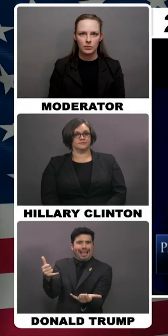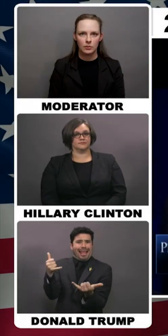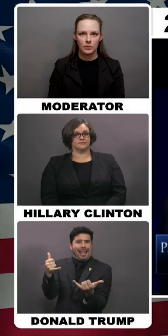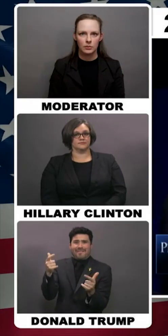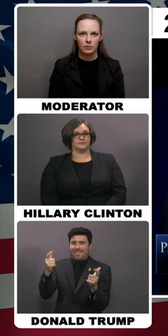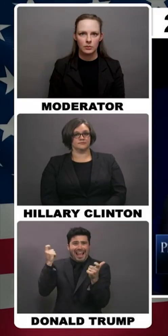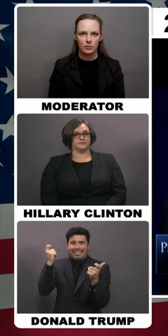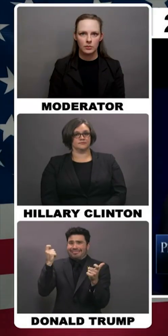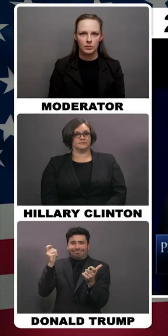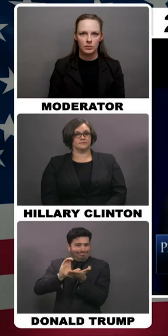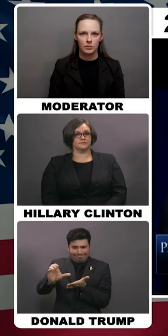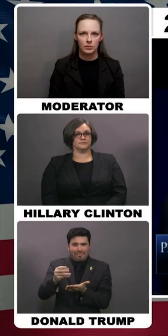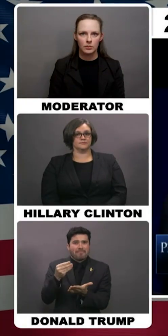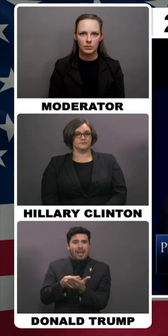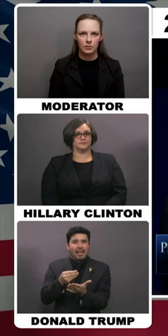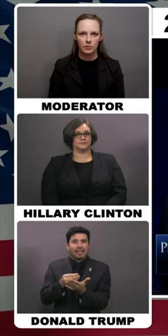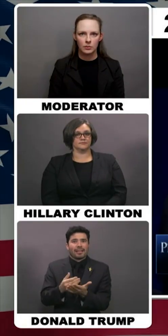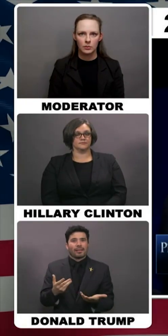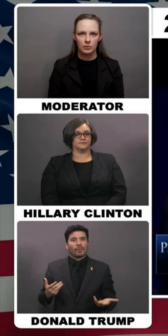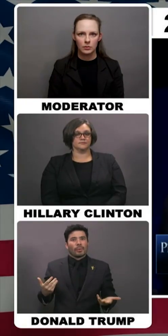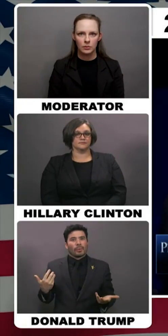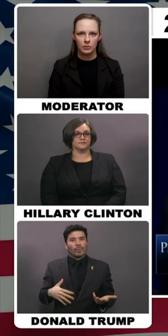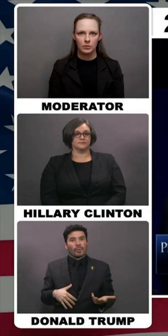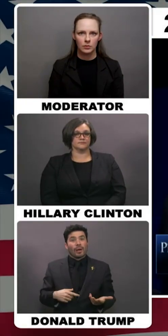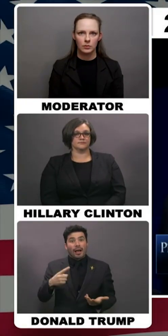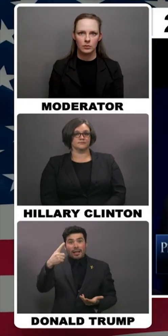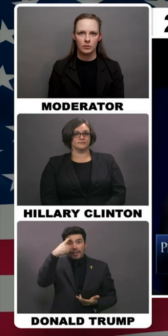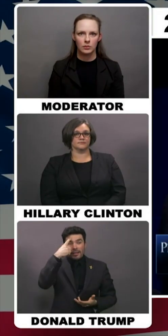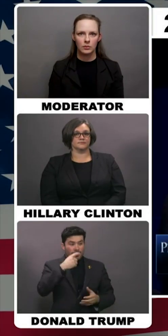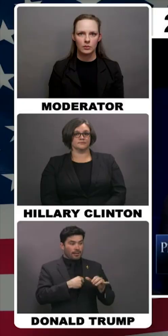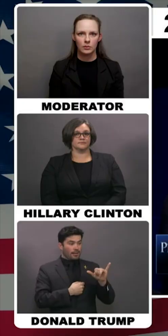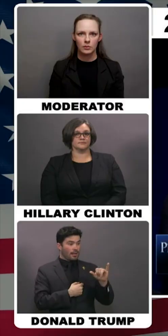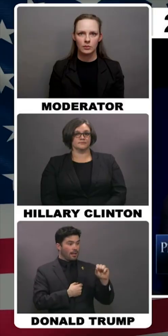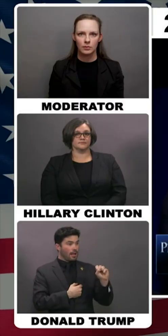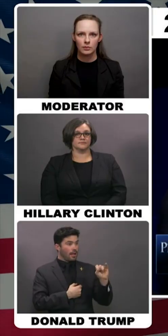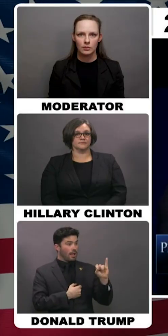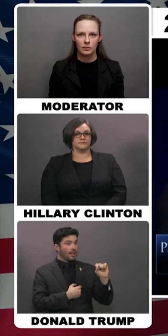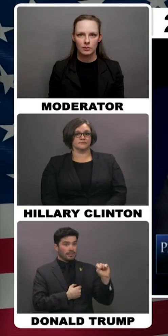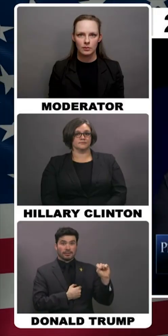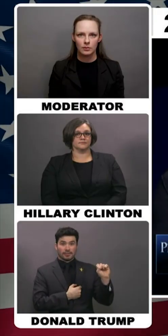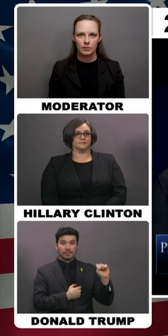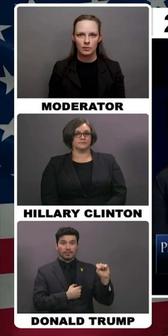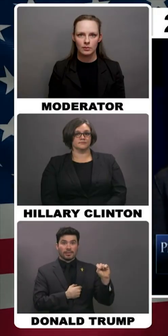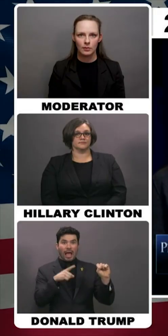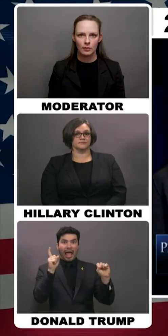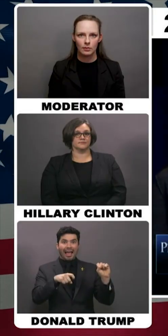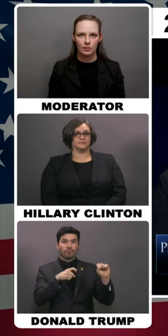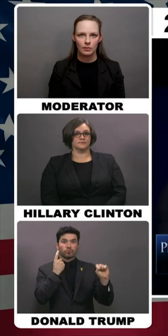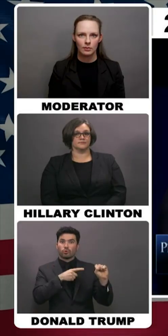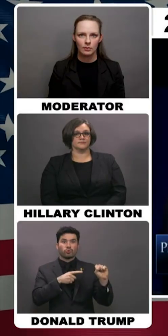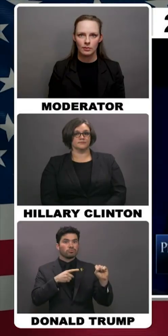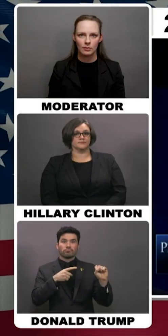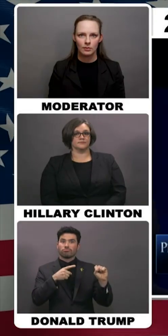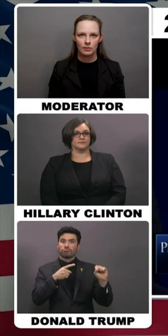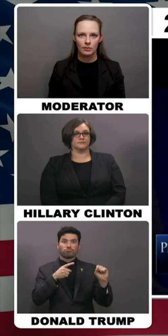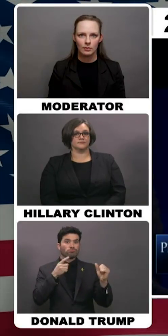I believe we have to get isis. We have to worry about ISIS before we can get too much more involved.